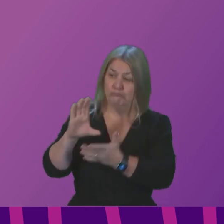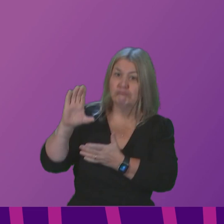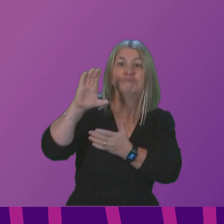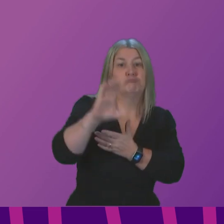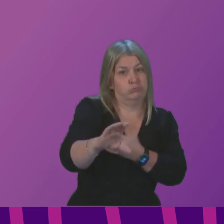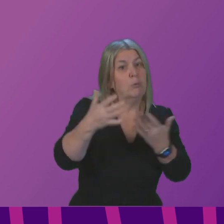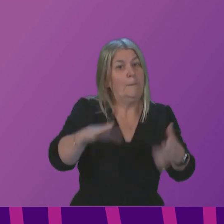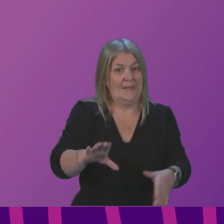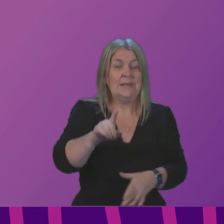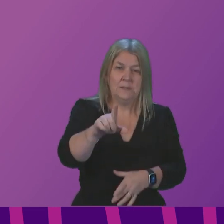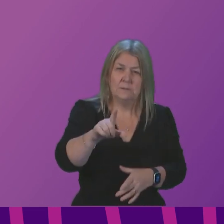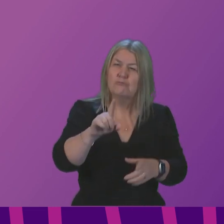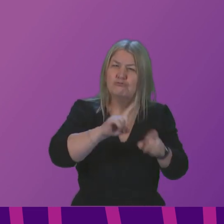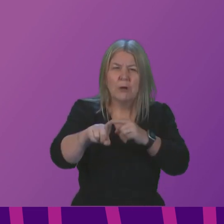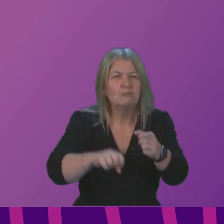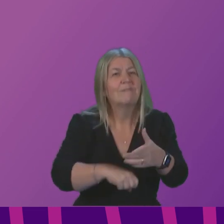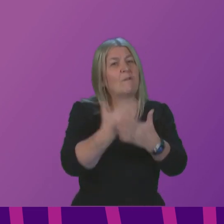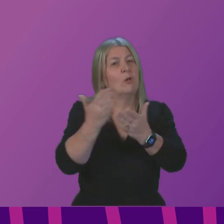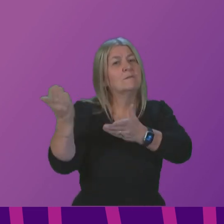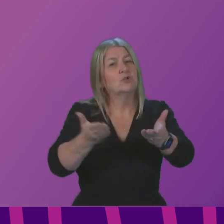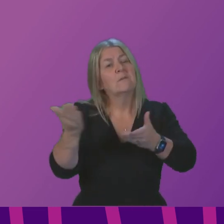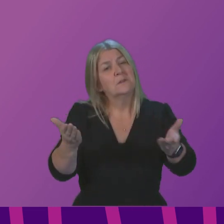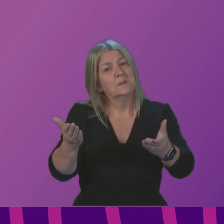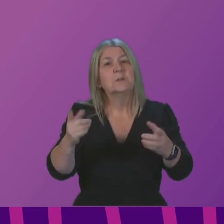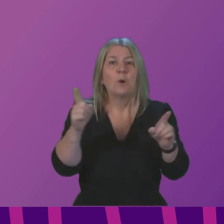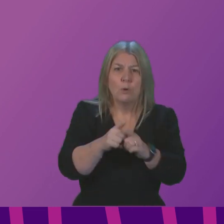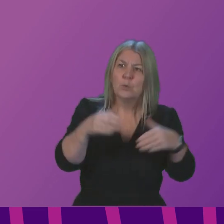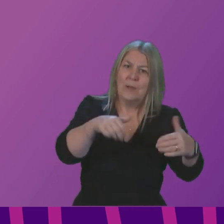redesign of services and to address backlogs, and we have supported organisations such as